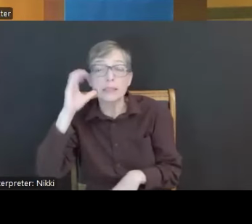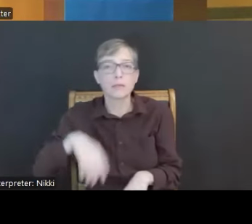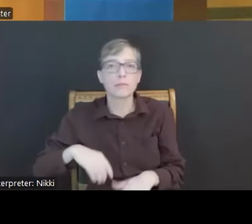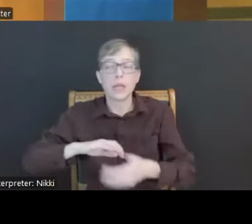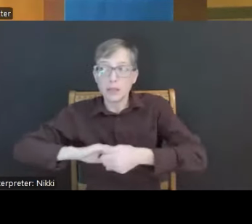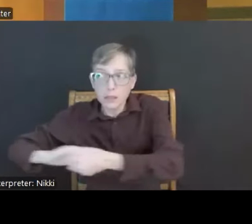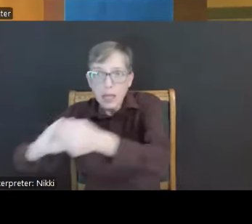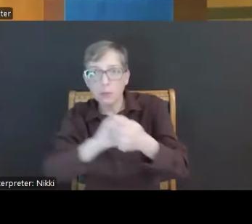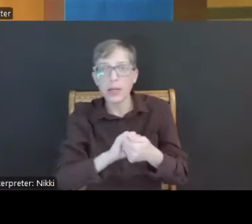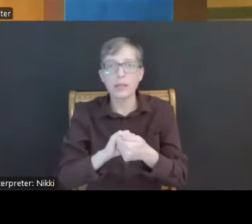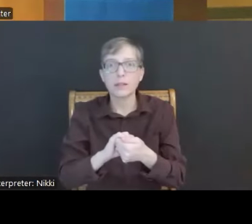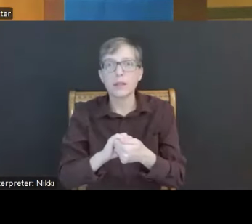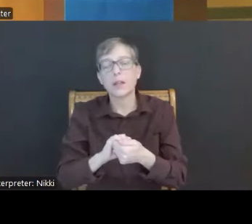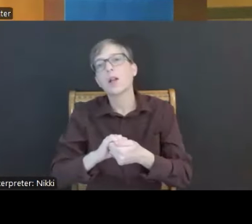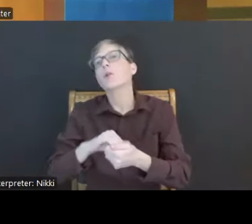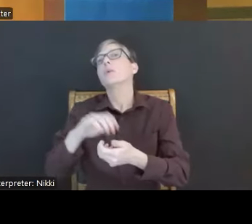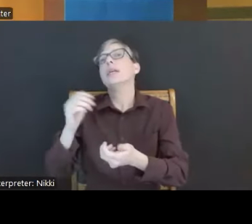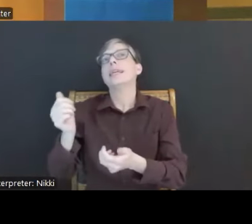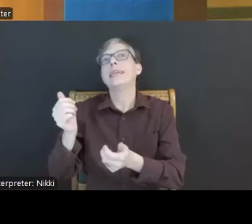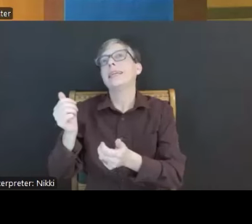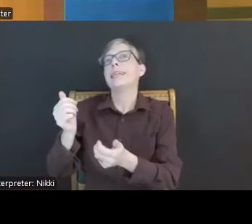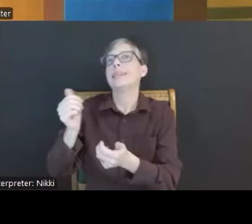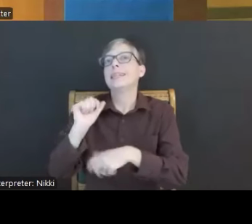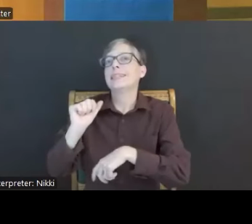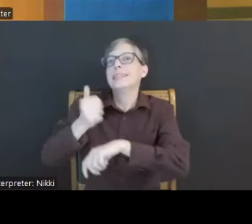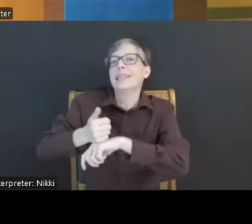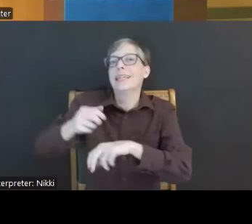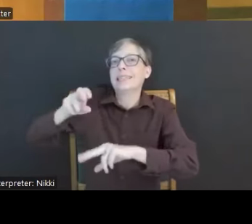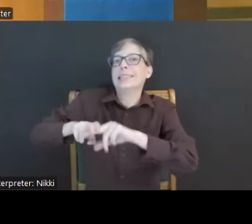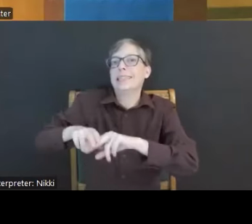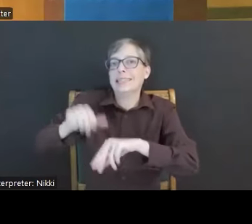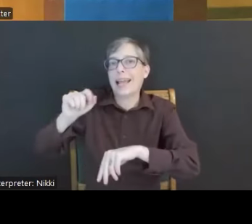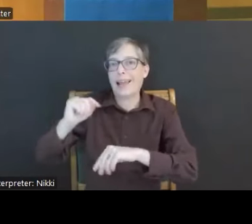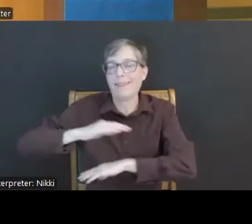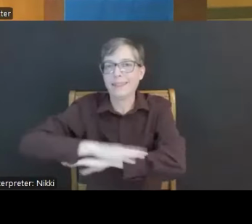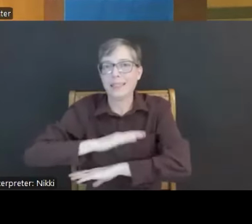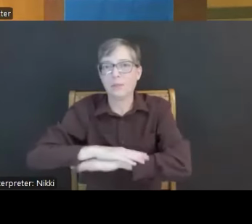the table and authentic and I love it because we give authentic voice to our patients and to our